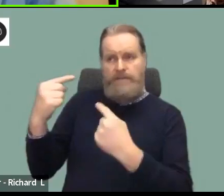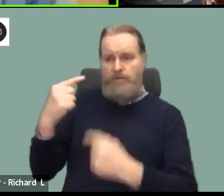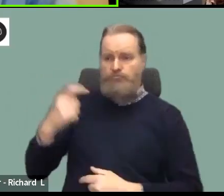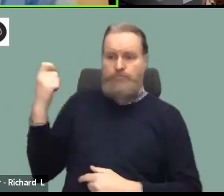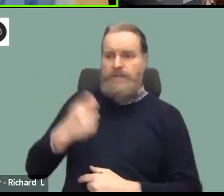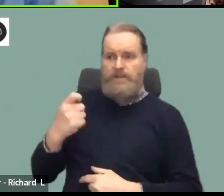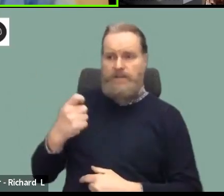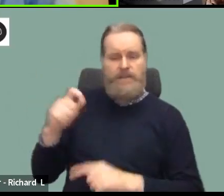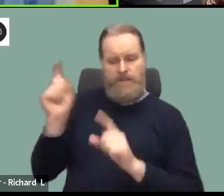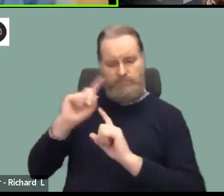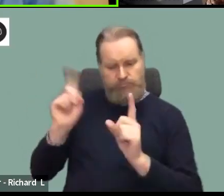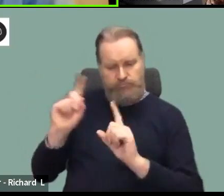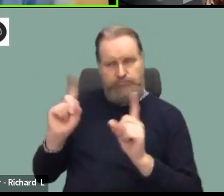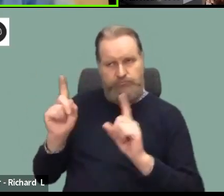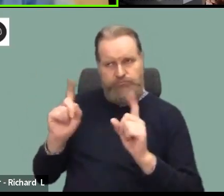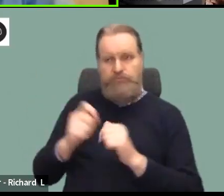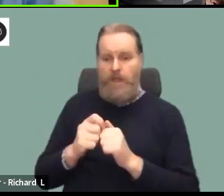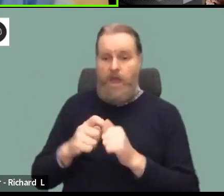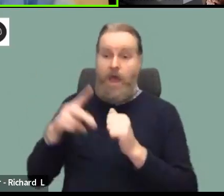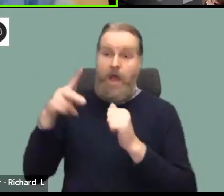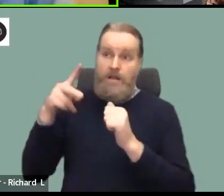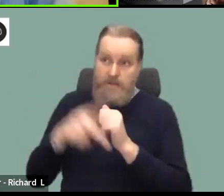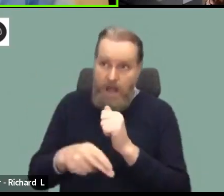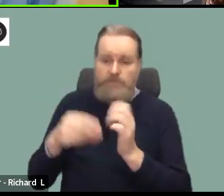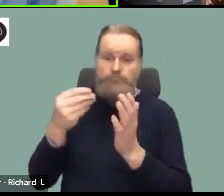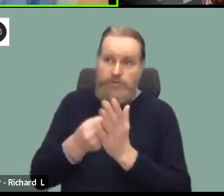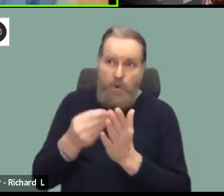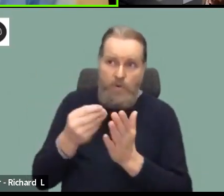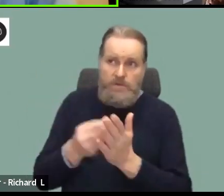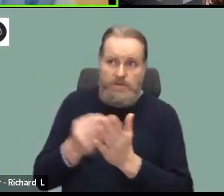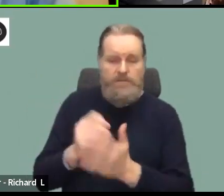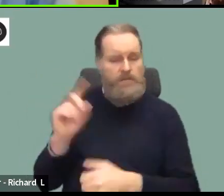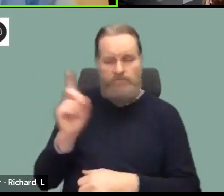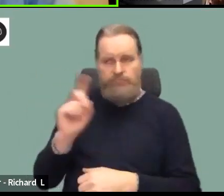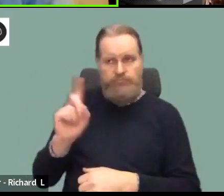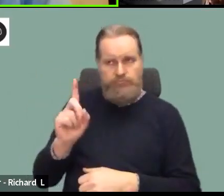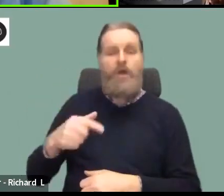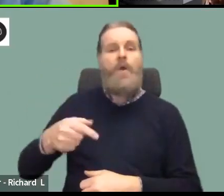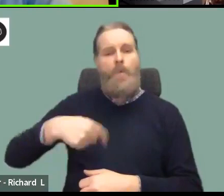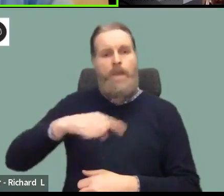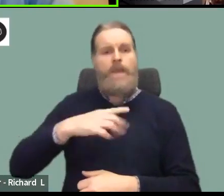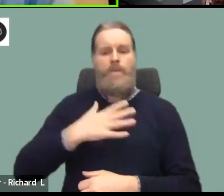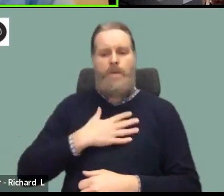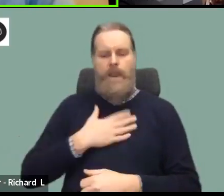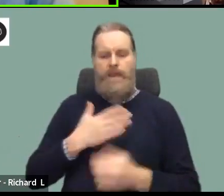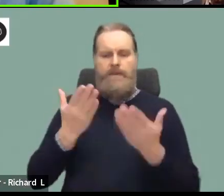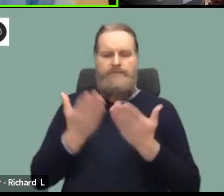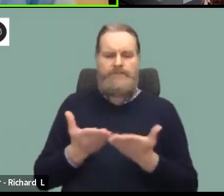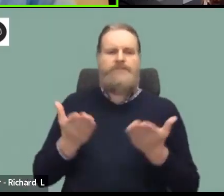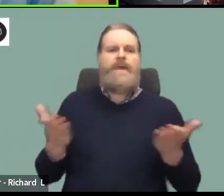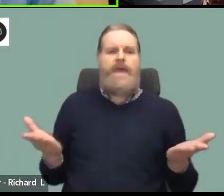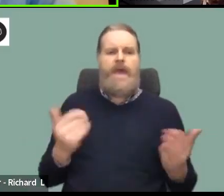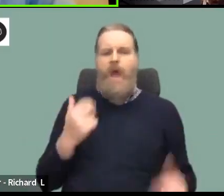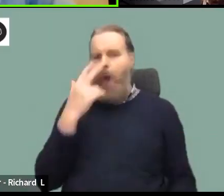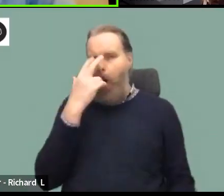ave a commitment that they will not be a cut in resources and not be a cut in resources, and they job security agreement for the Union. and to give us justice on